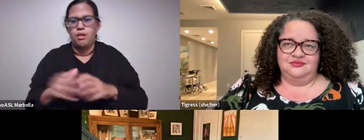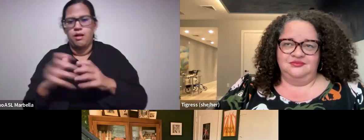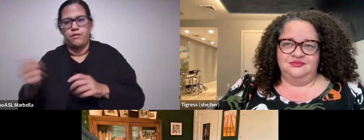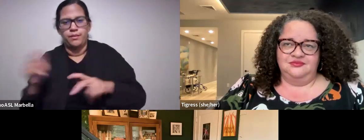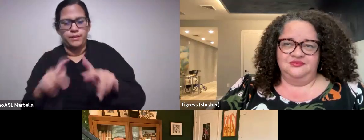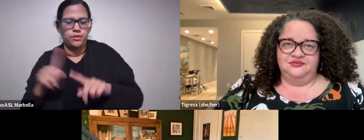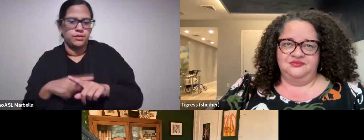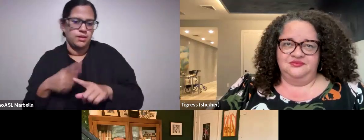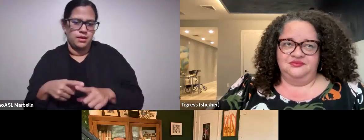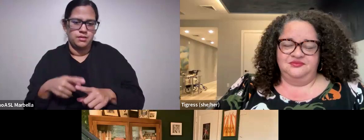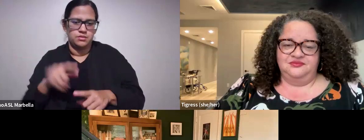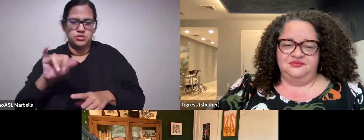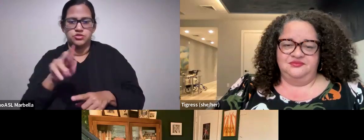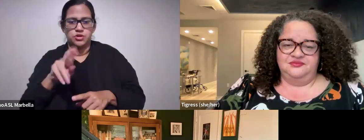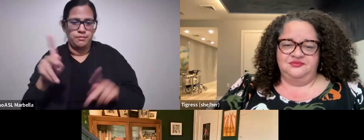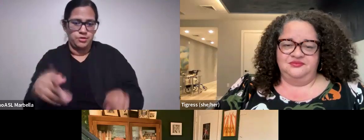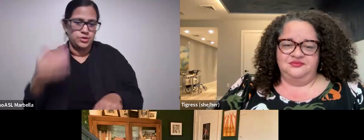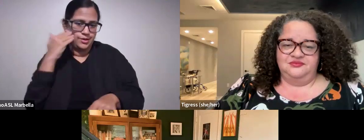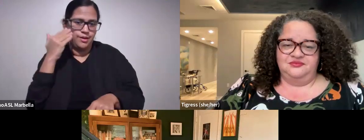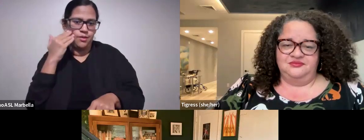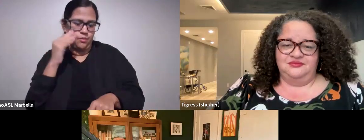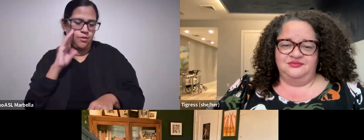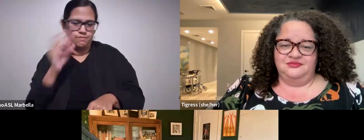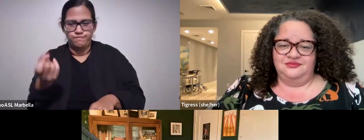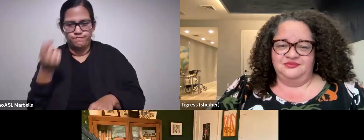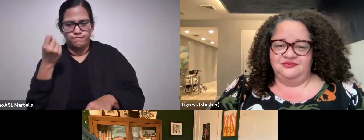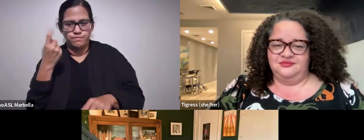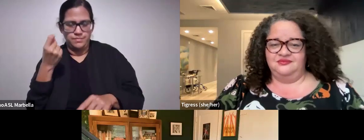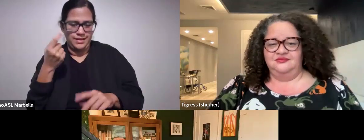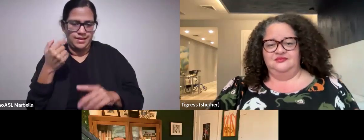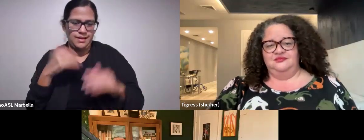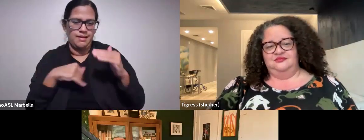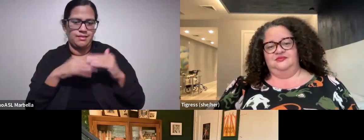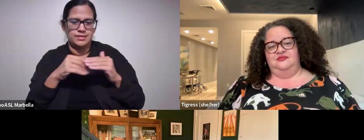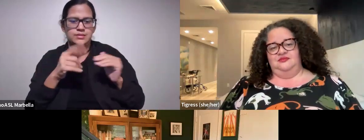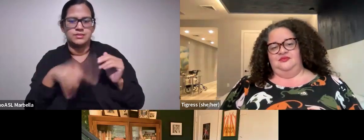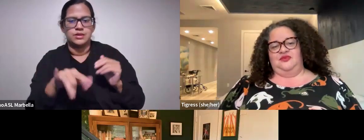then the jerkies person that will understand that at least their jerky behavior won't be tolerated,